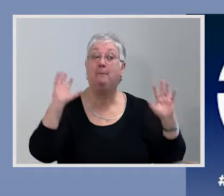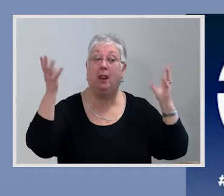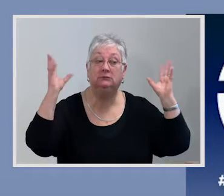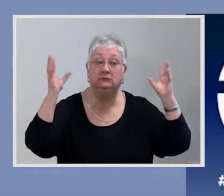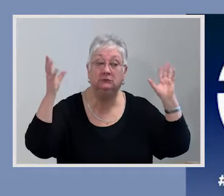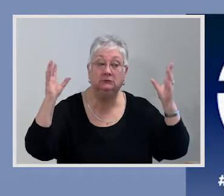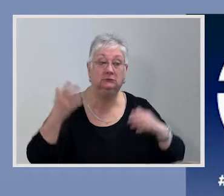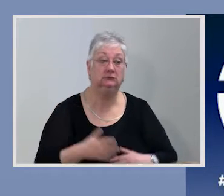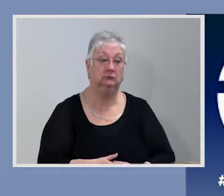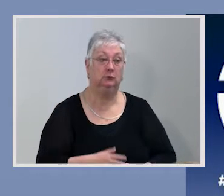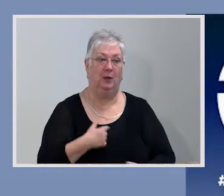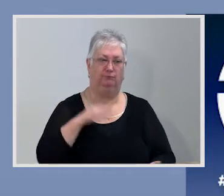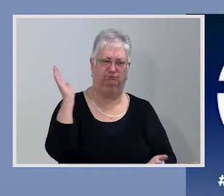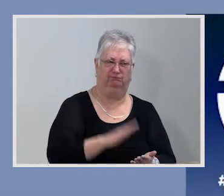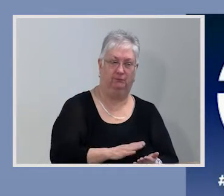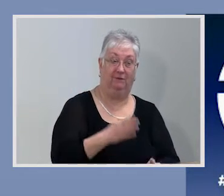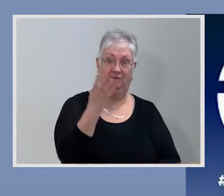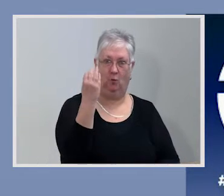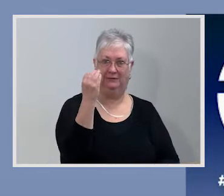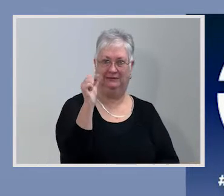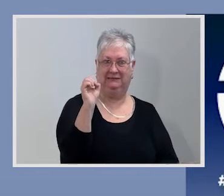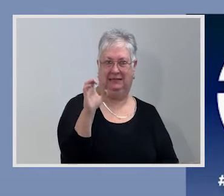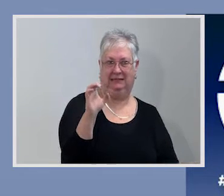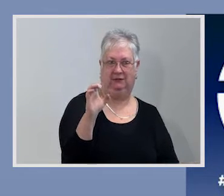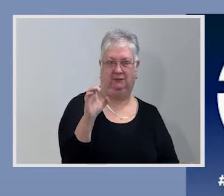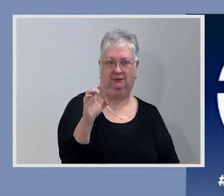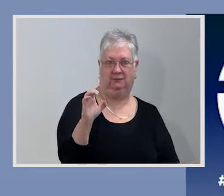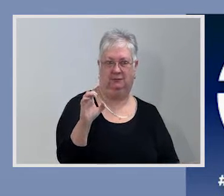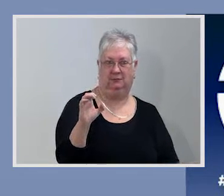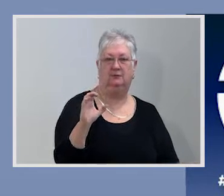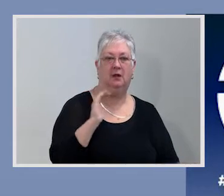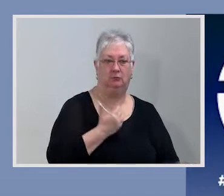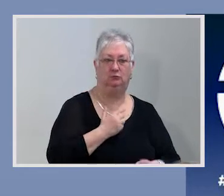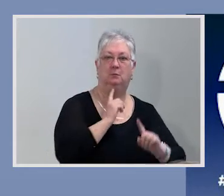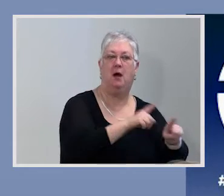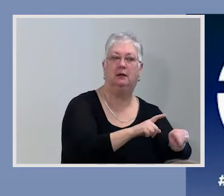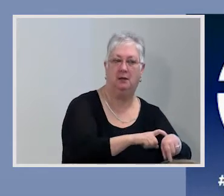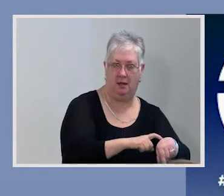THROUGH INVESTMENTS WE MADE IN LAST YEAR'S BUDGET. BECAUSE OF INVESTMENTS WE MADE IN LAST YEAR'S BUDGET,